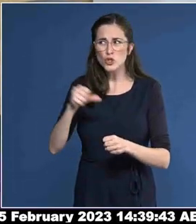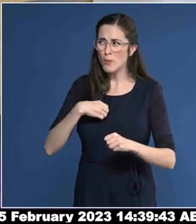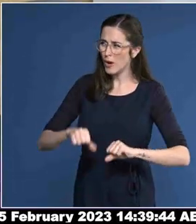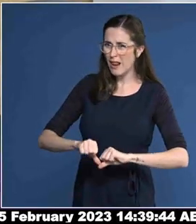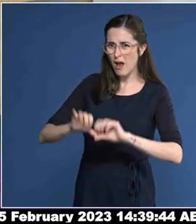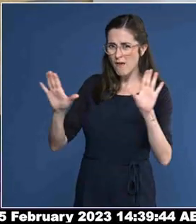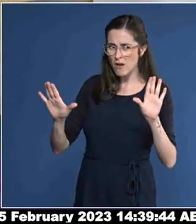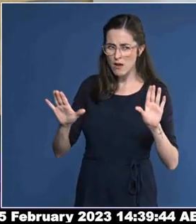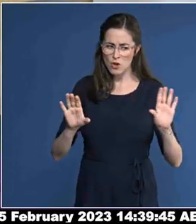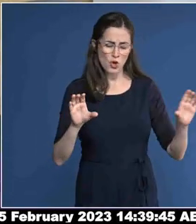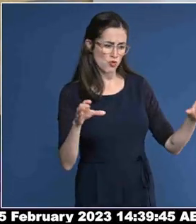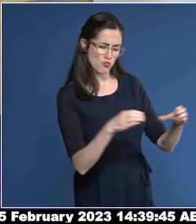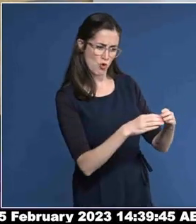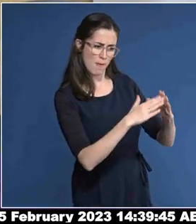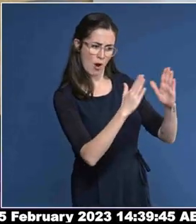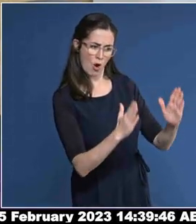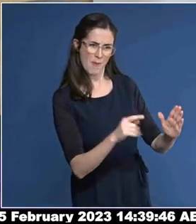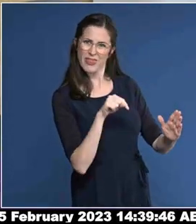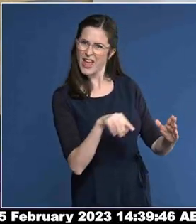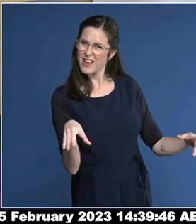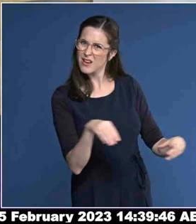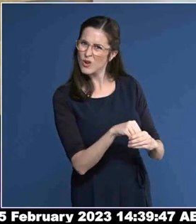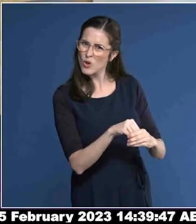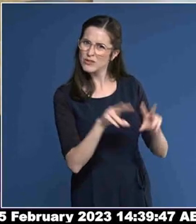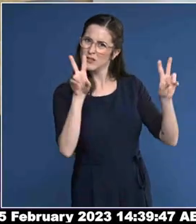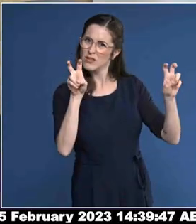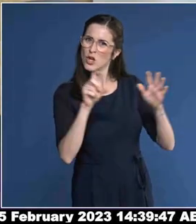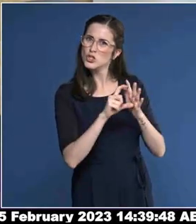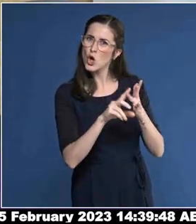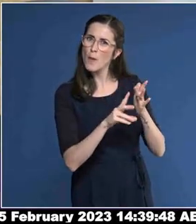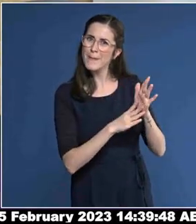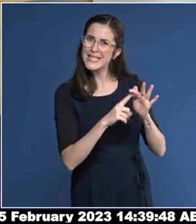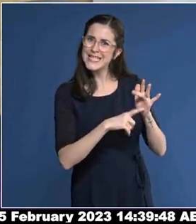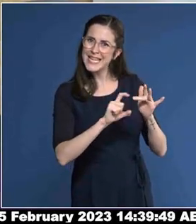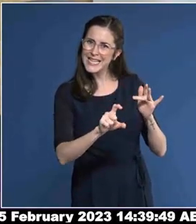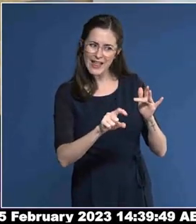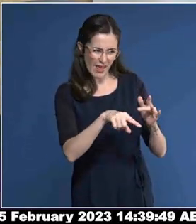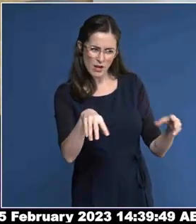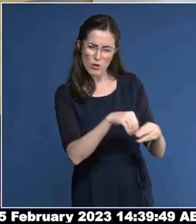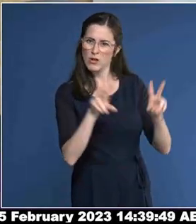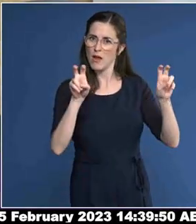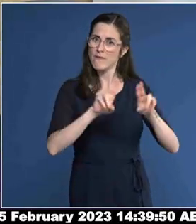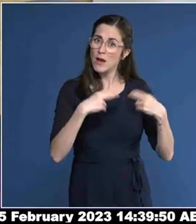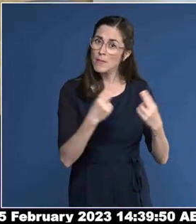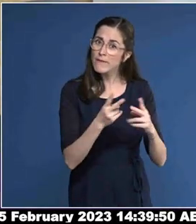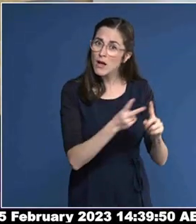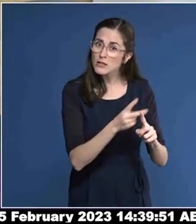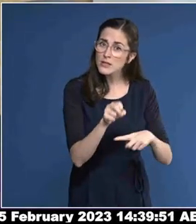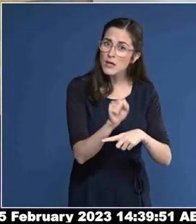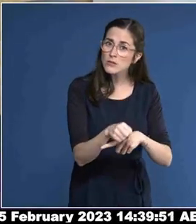homes live in domestic situations and that the way we think and approach family and